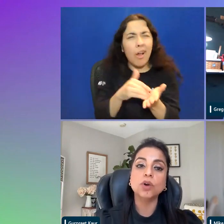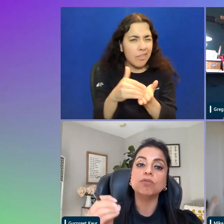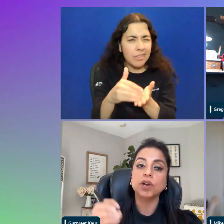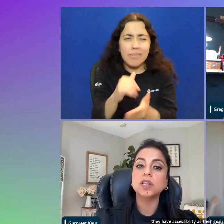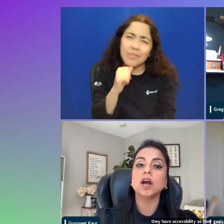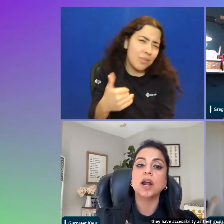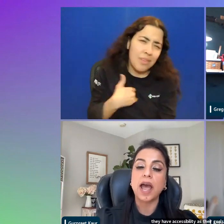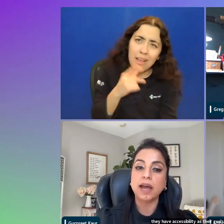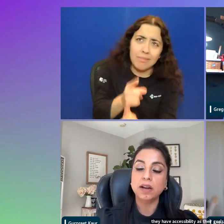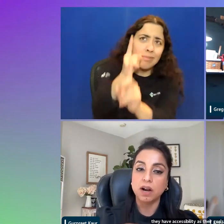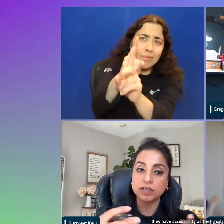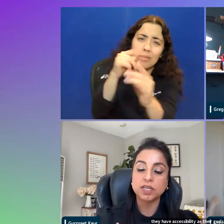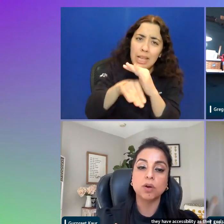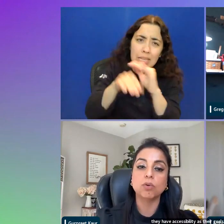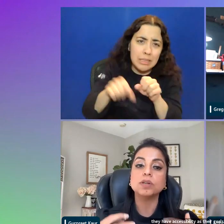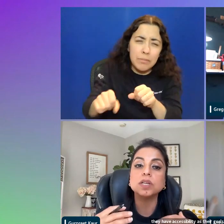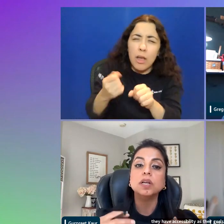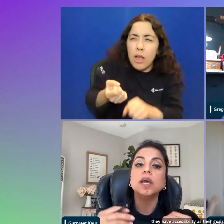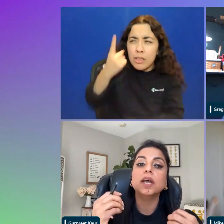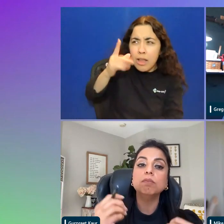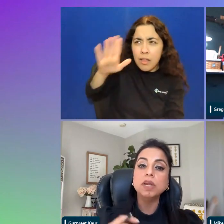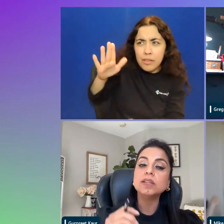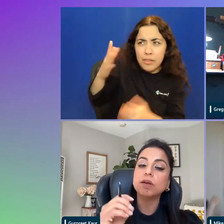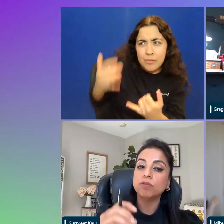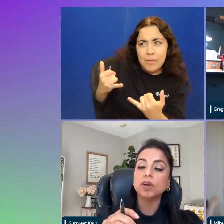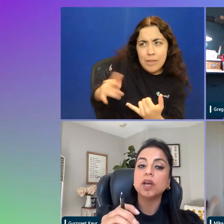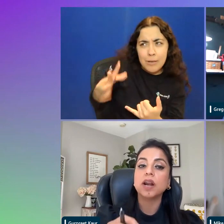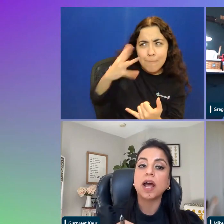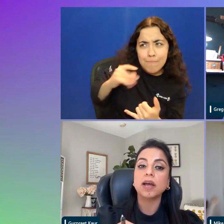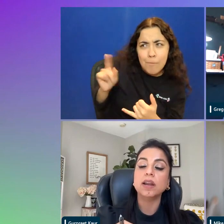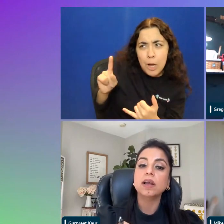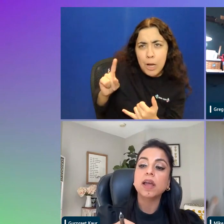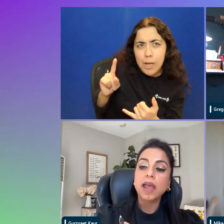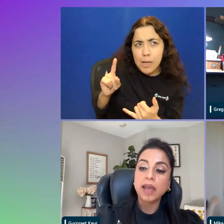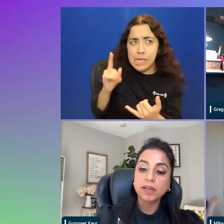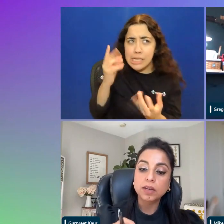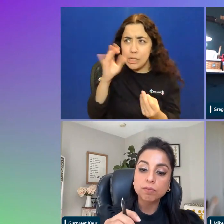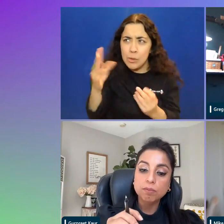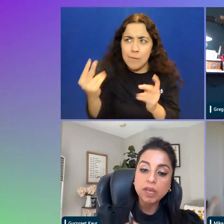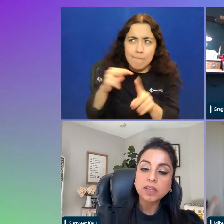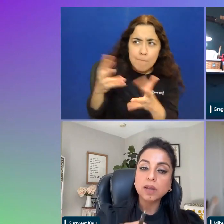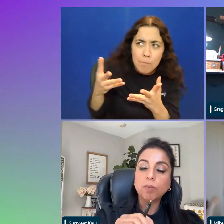where they are at our stakeholders and meeting them, where they are at and making them a partner on that journey